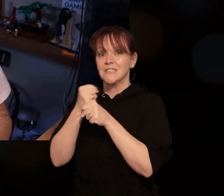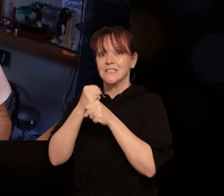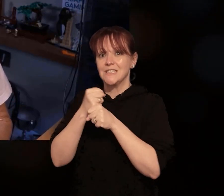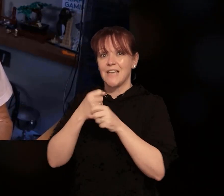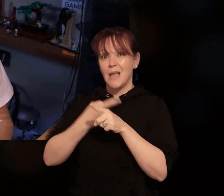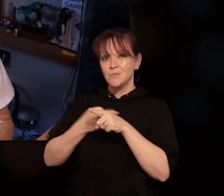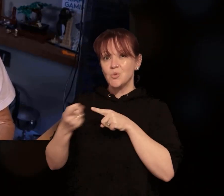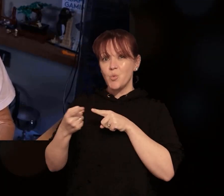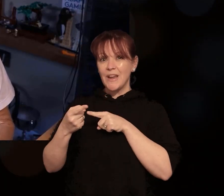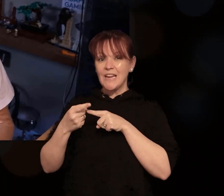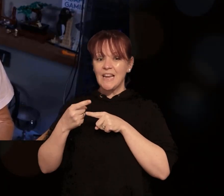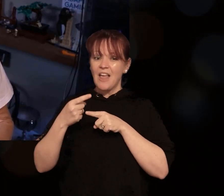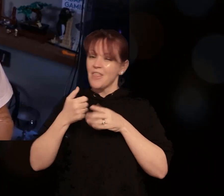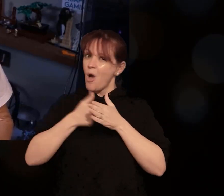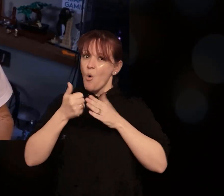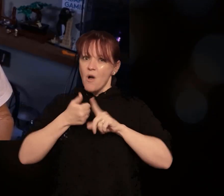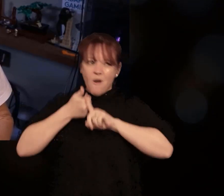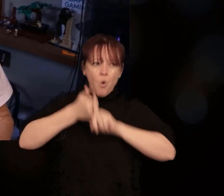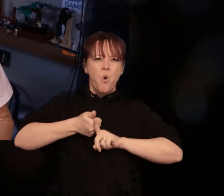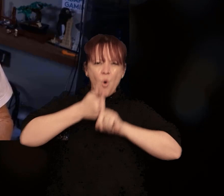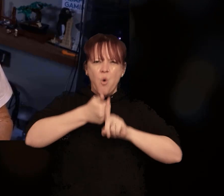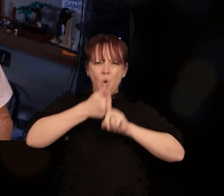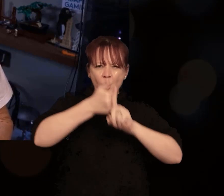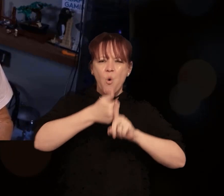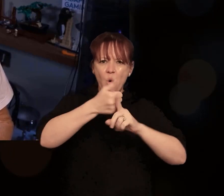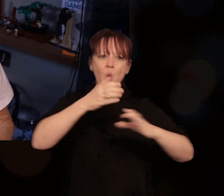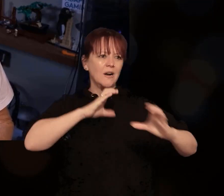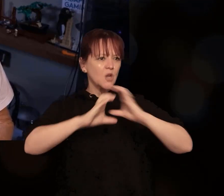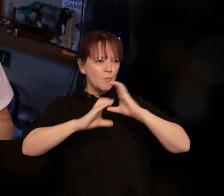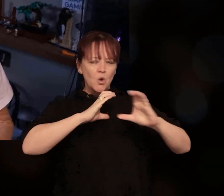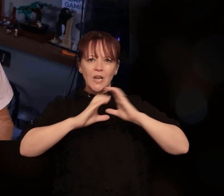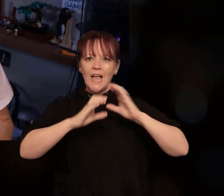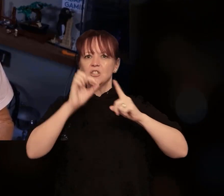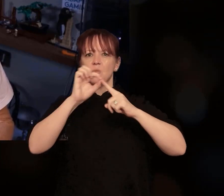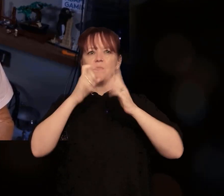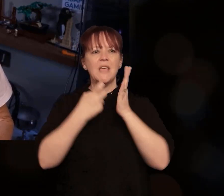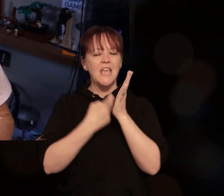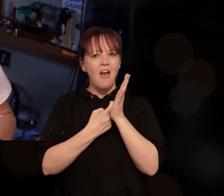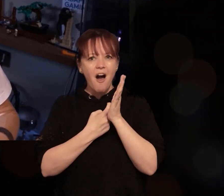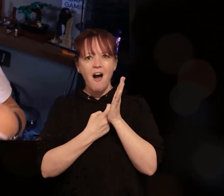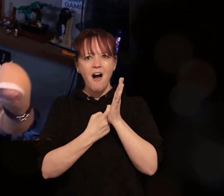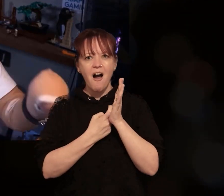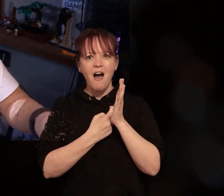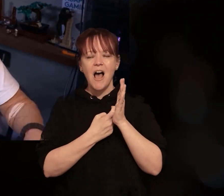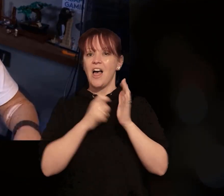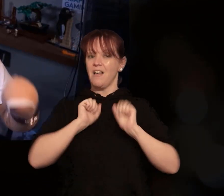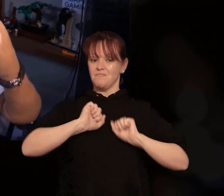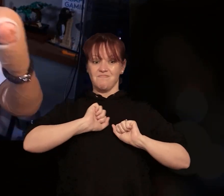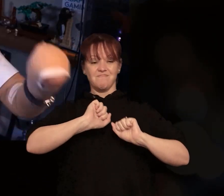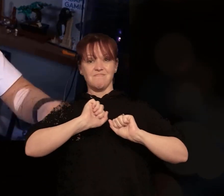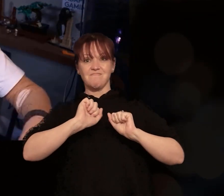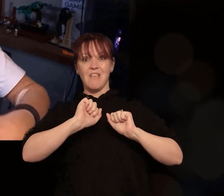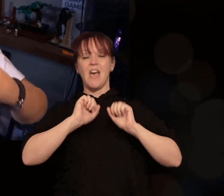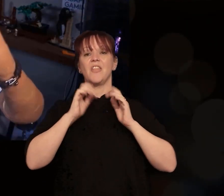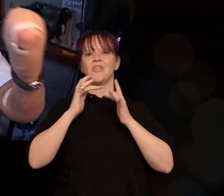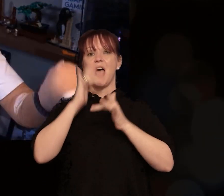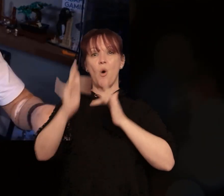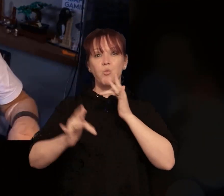in comms & PR, work across their websites, apps, engines...